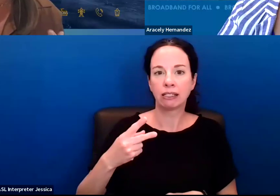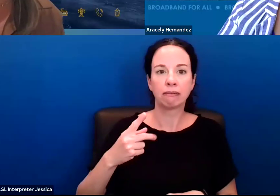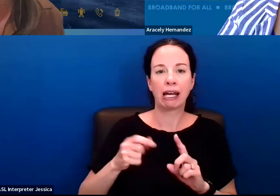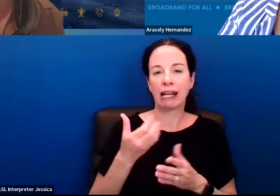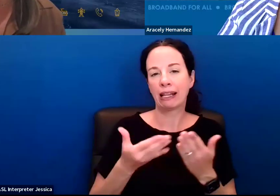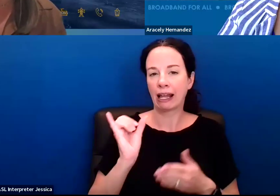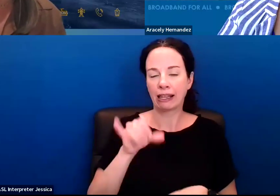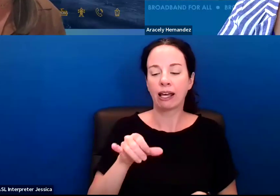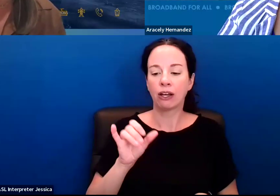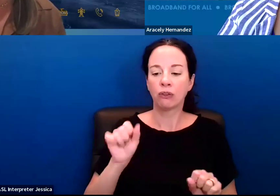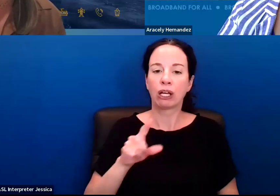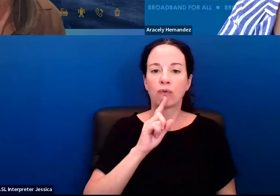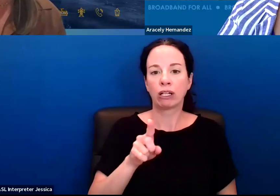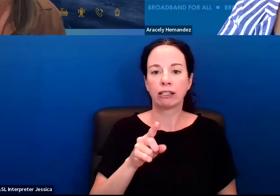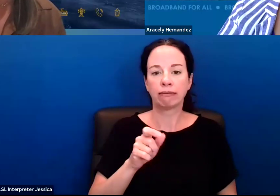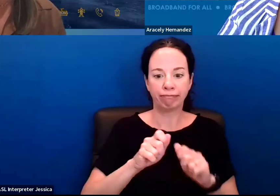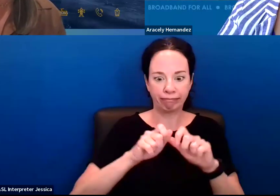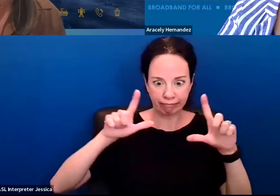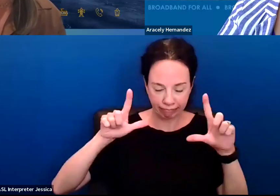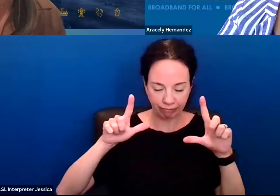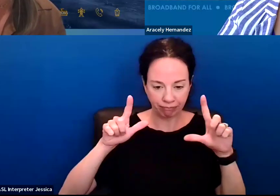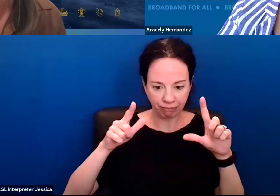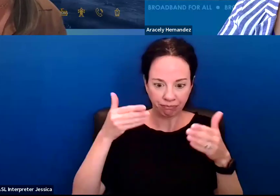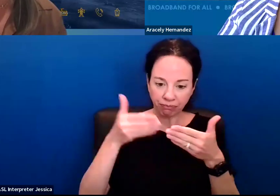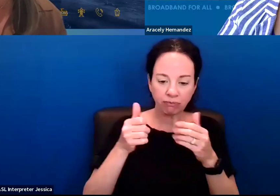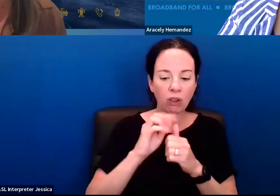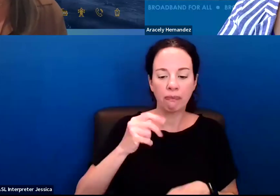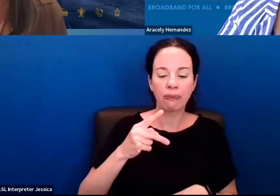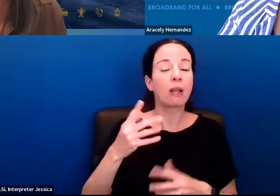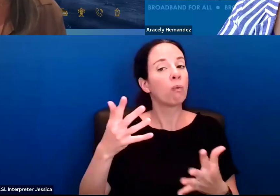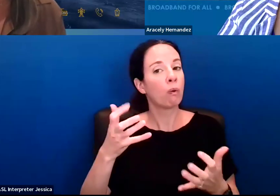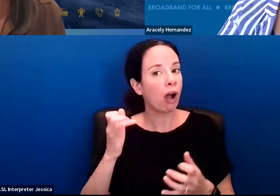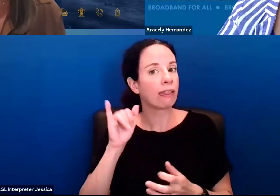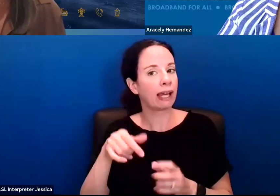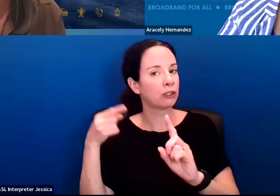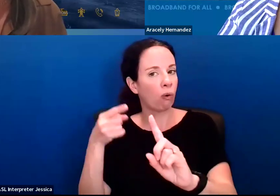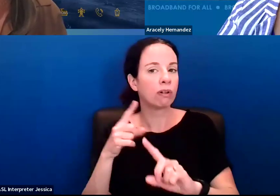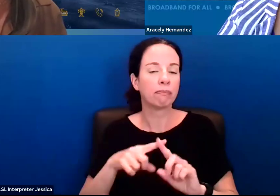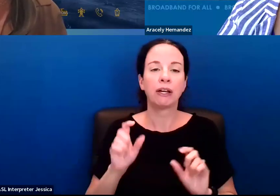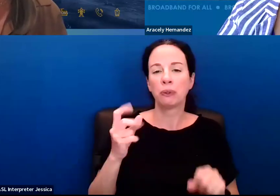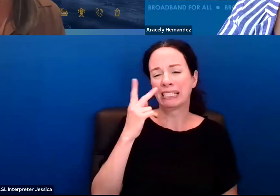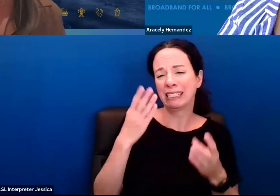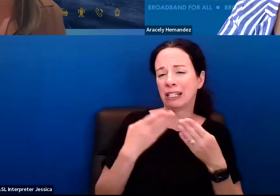that you can drill into with a map. We want to get there. So you can see a general map right now, but